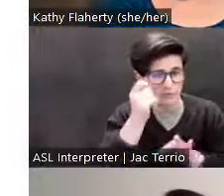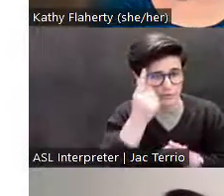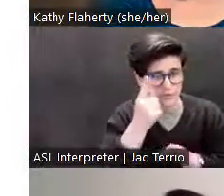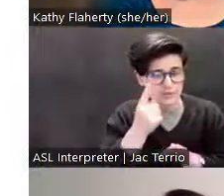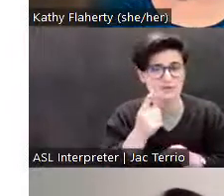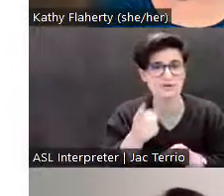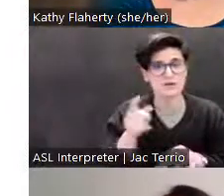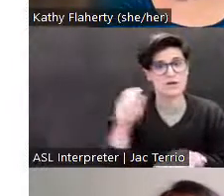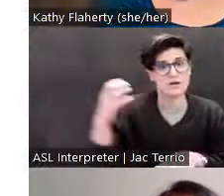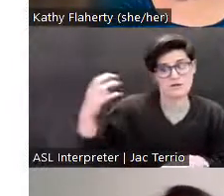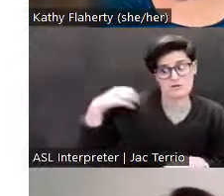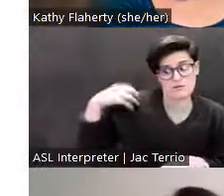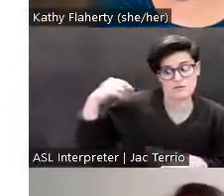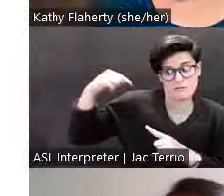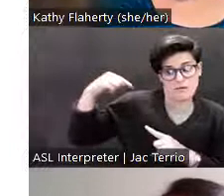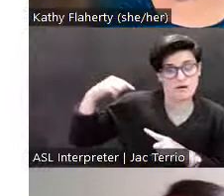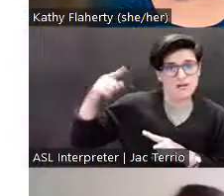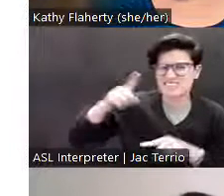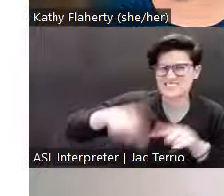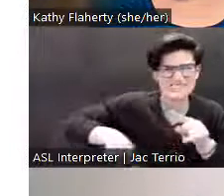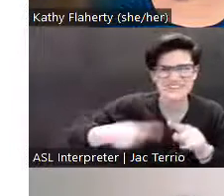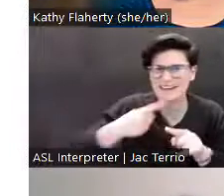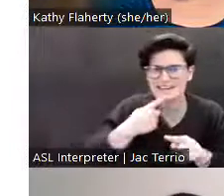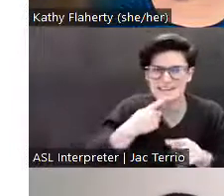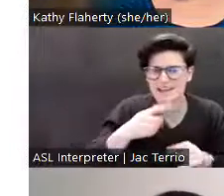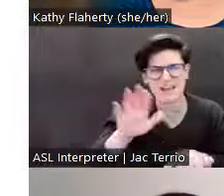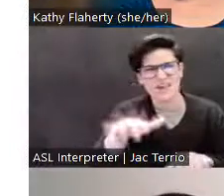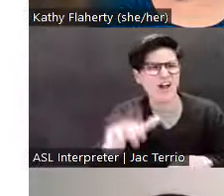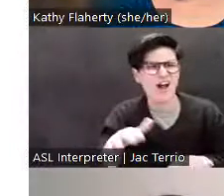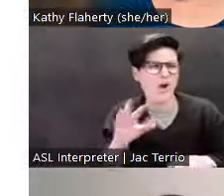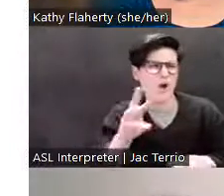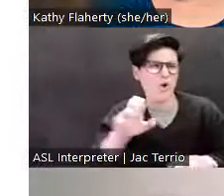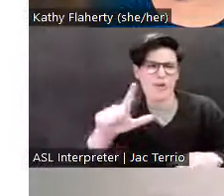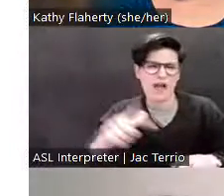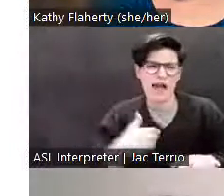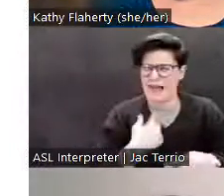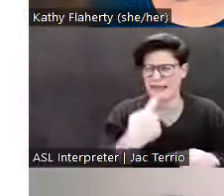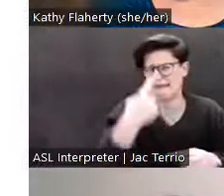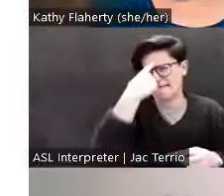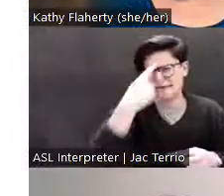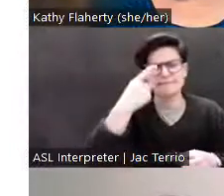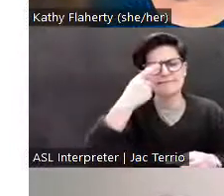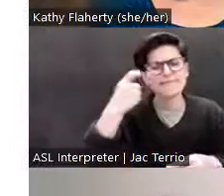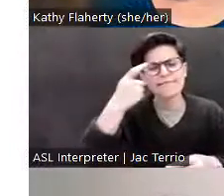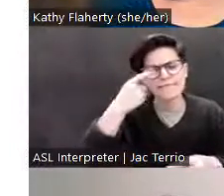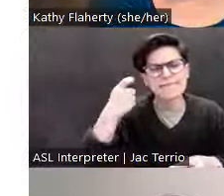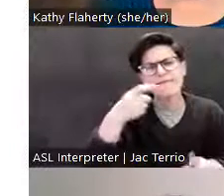15:26:17 Well, you know, I think this person might be, you know, a direct threat without